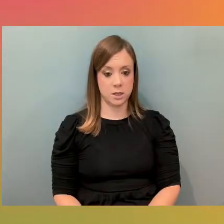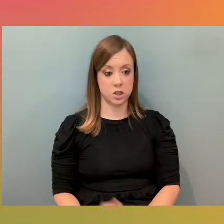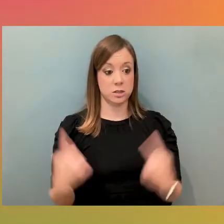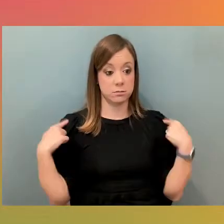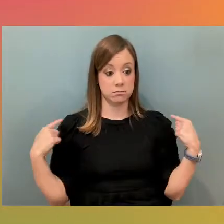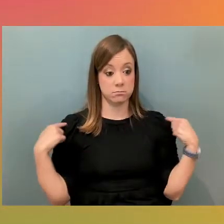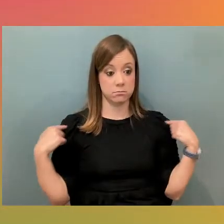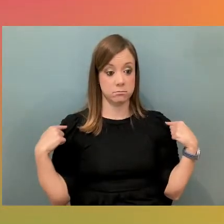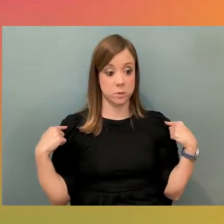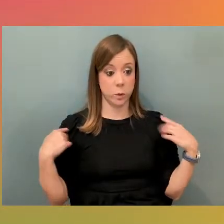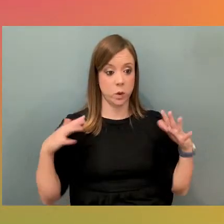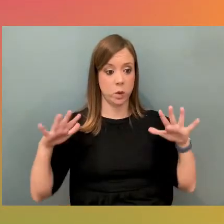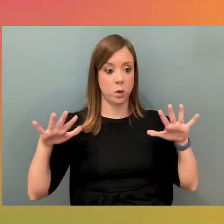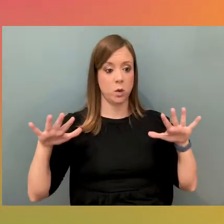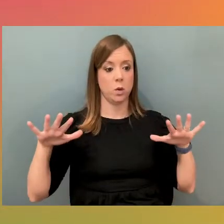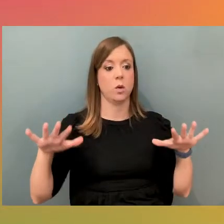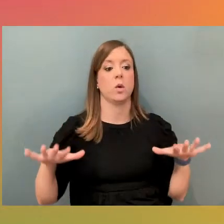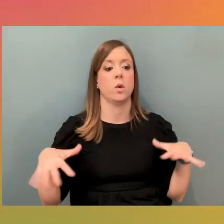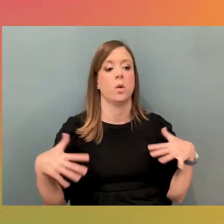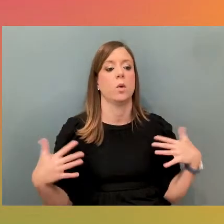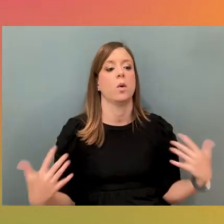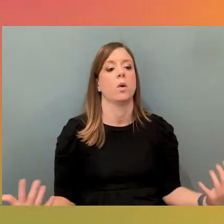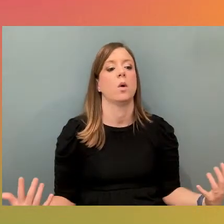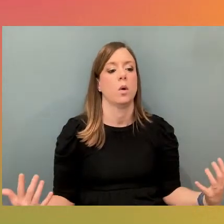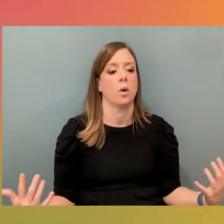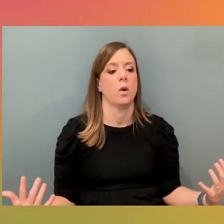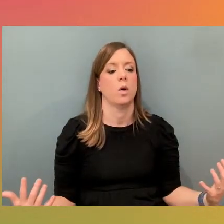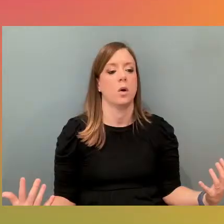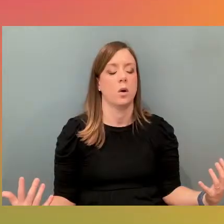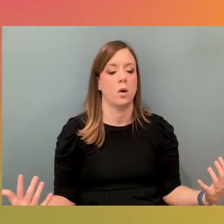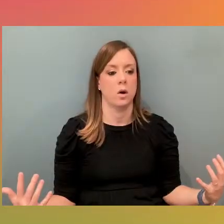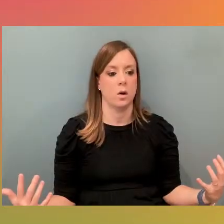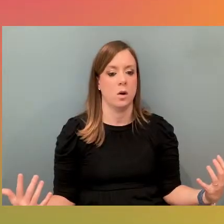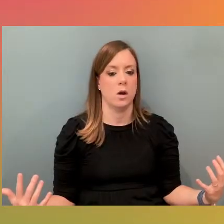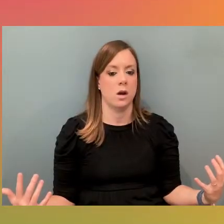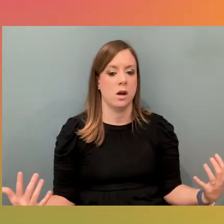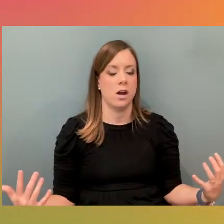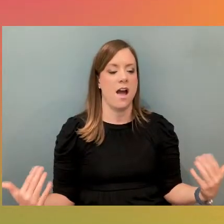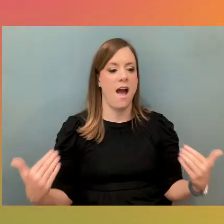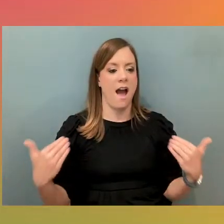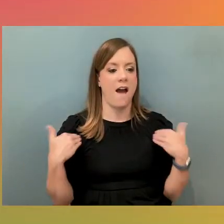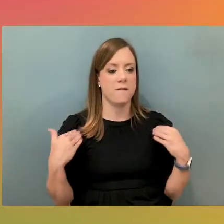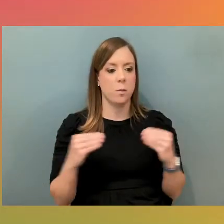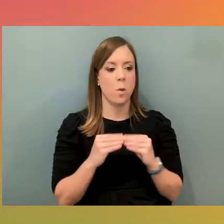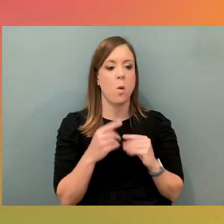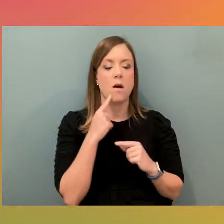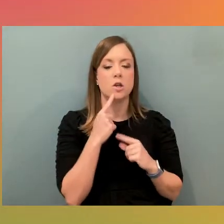YOUR HANDS. WHEREVER YOU ARE, SEE IF YOU CAN RELAX THE SHOULDERS AWAY